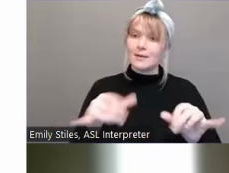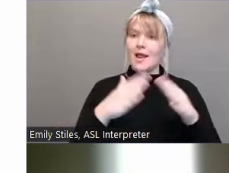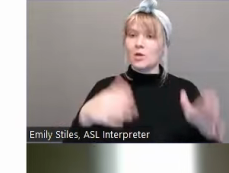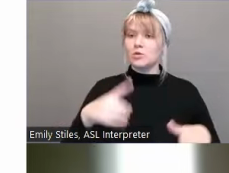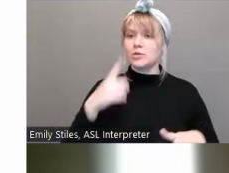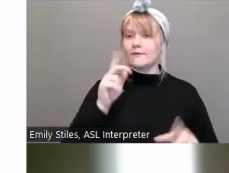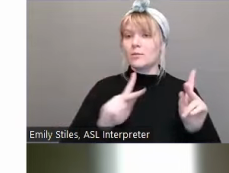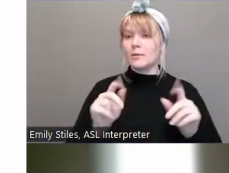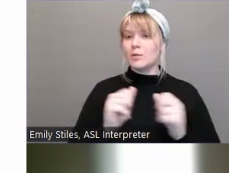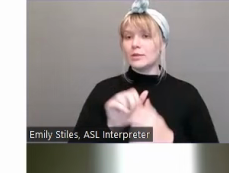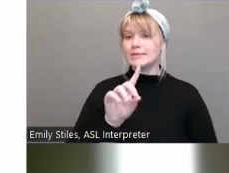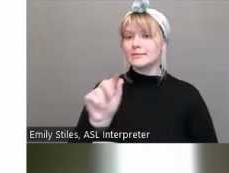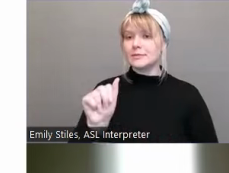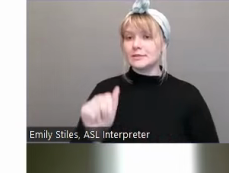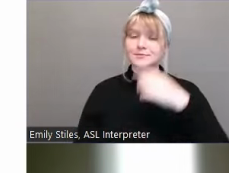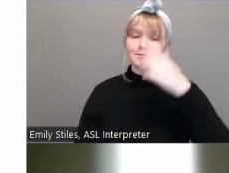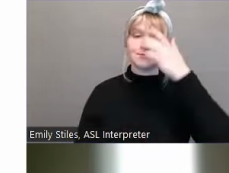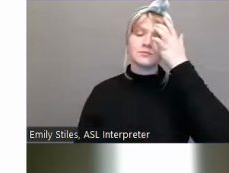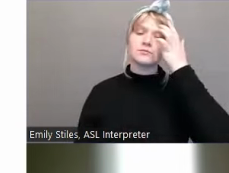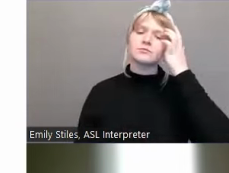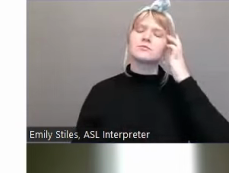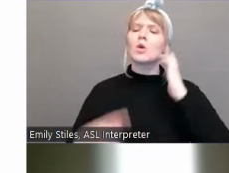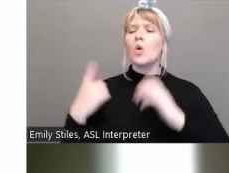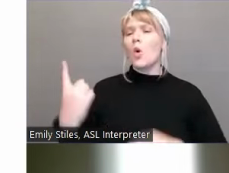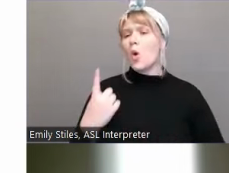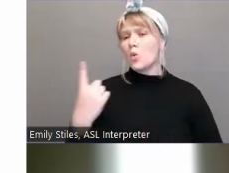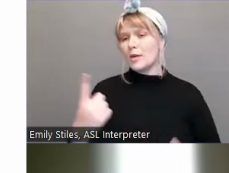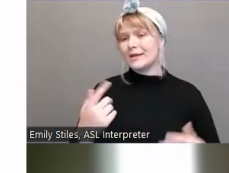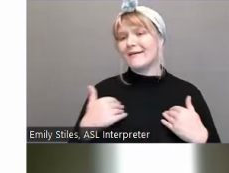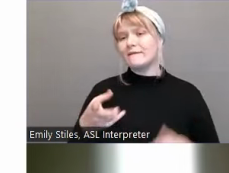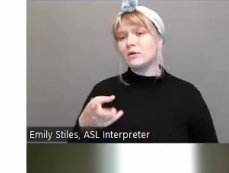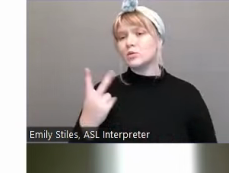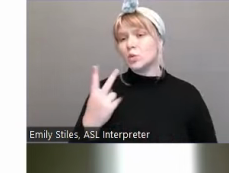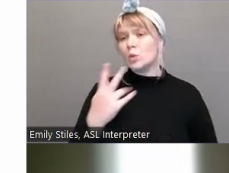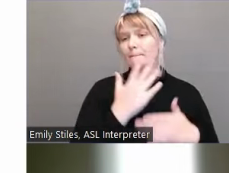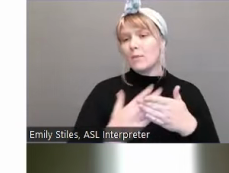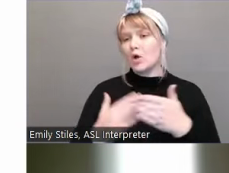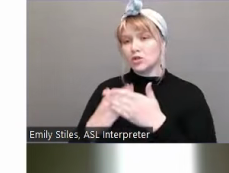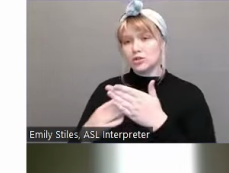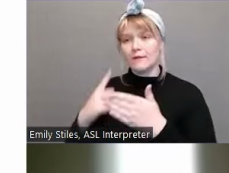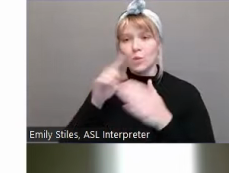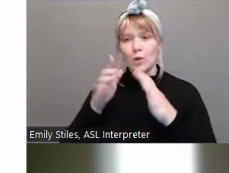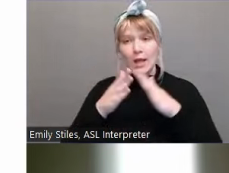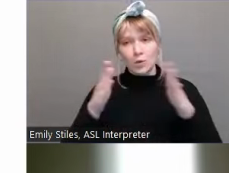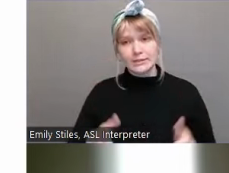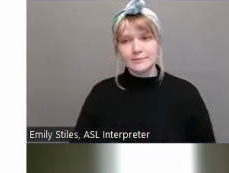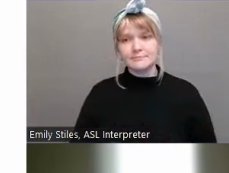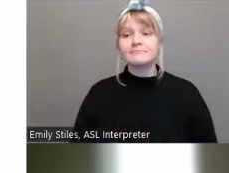There are always two different components to supportive housing; there is the support